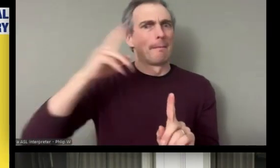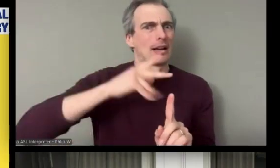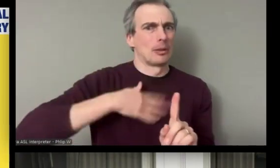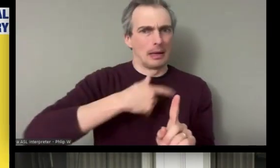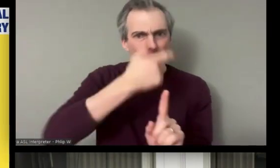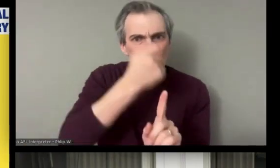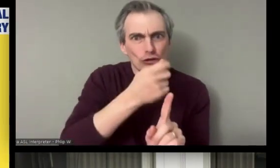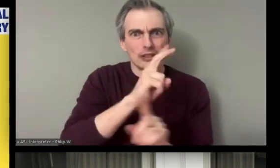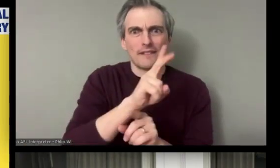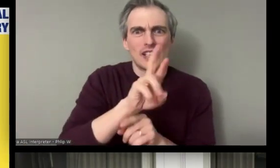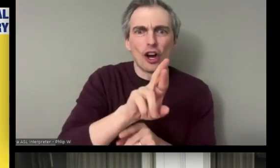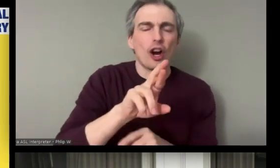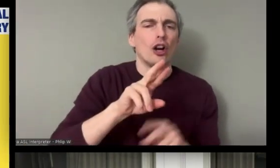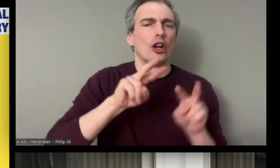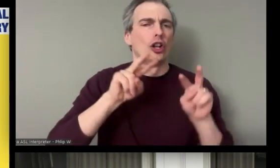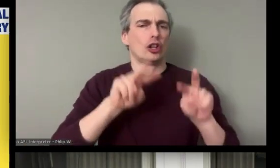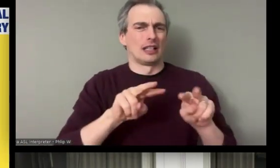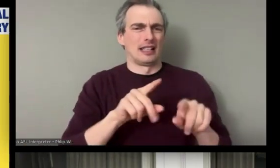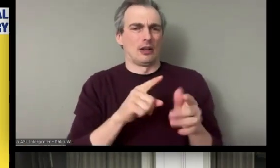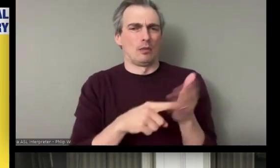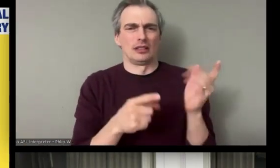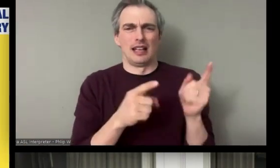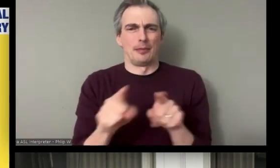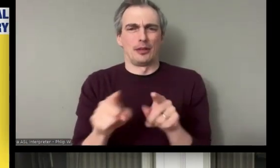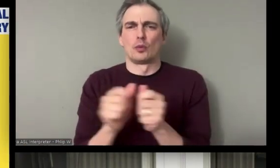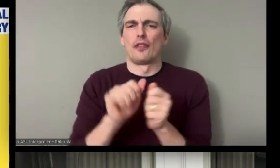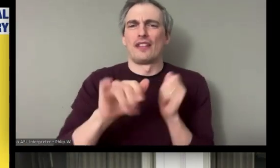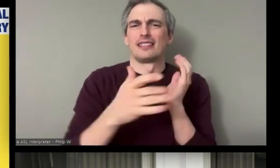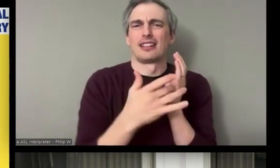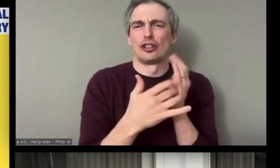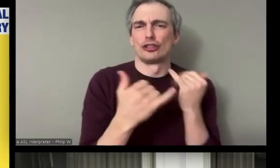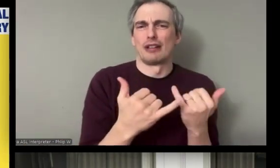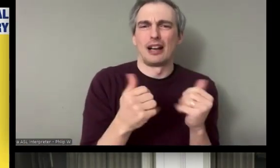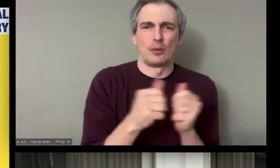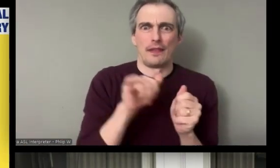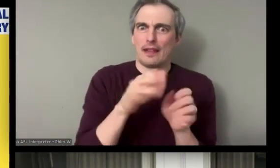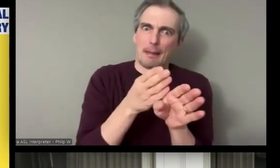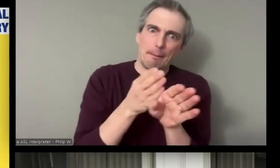of a technology from... Probably the main player in virtual reality, Meta, to